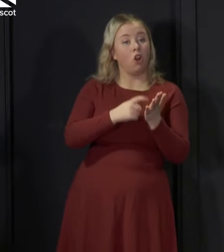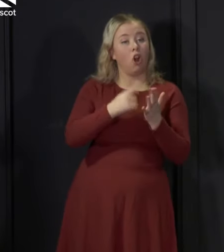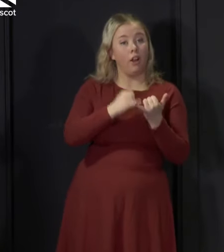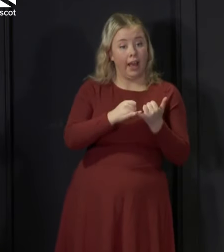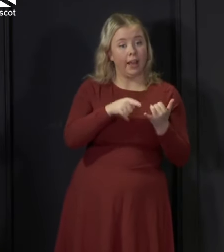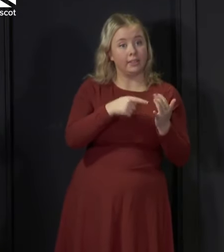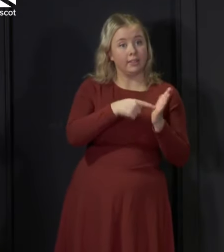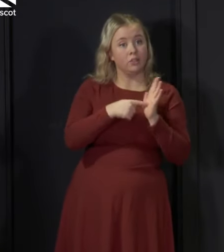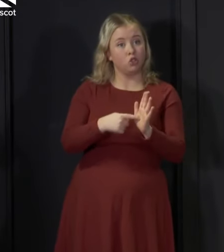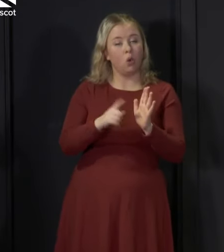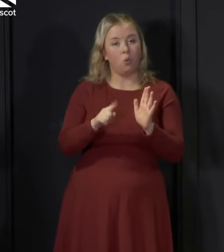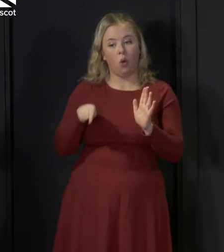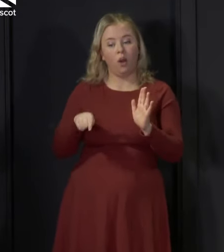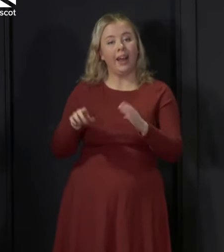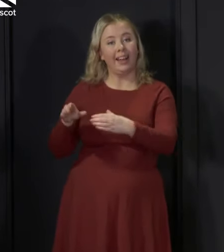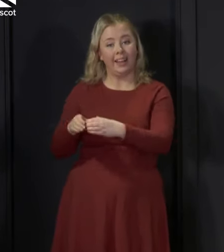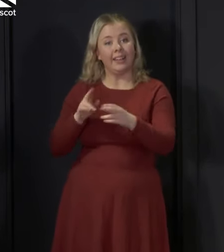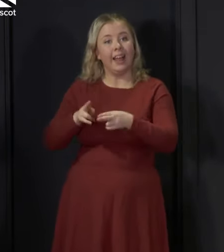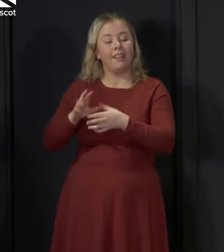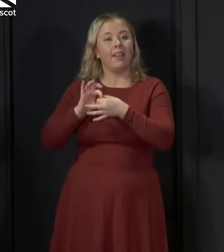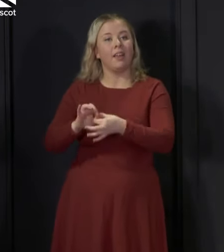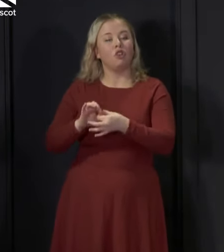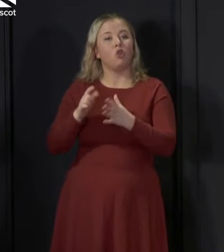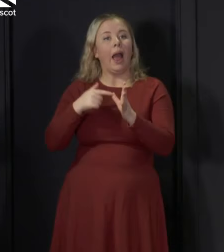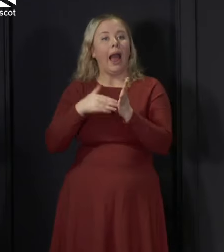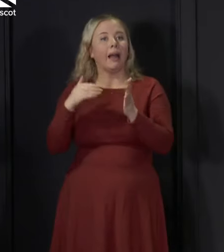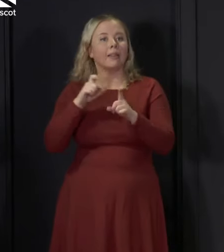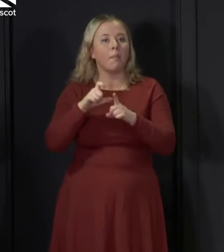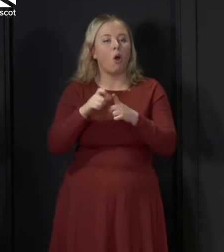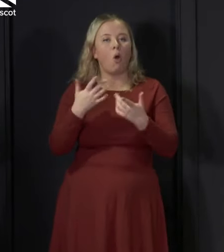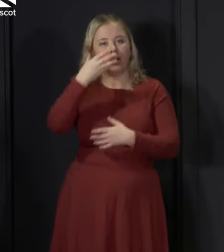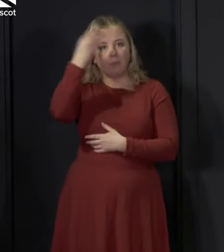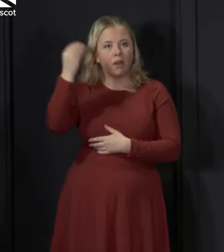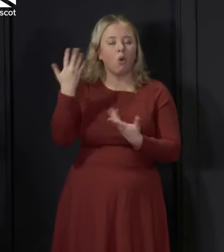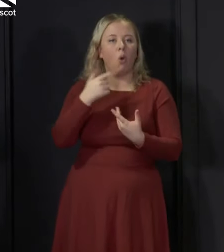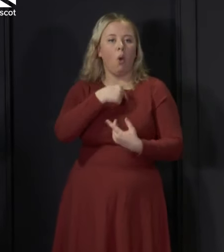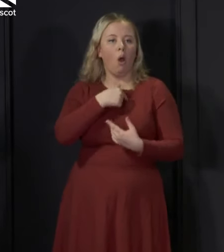due to Alzheimer's or dementia, or circulatory conditions such as heart disease or stroke.